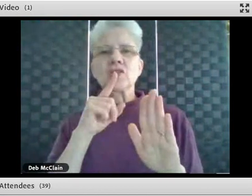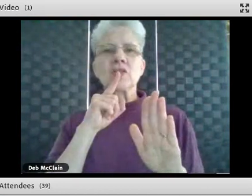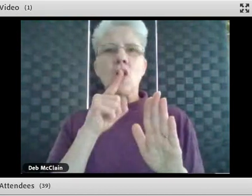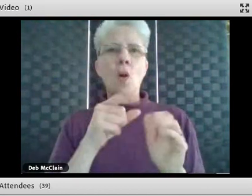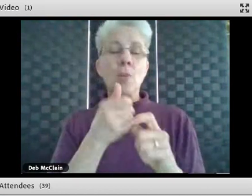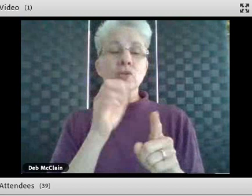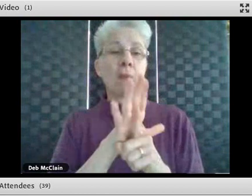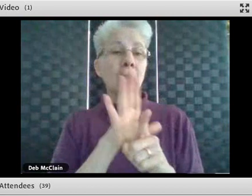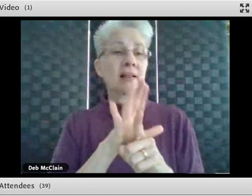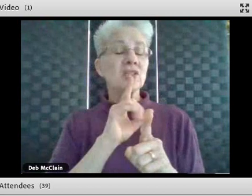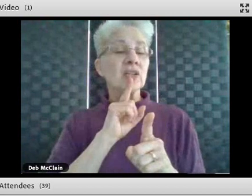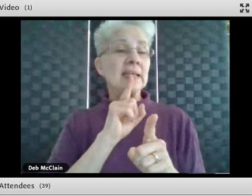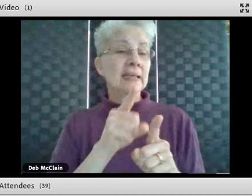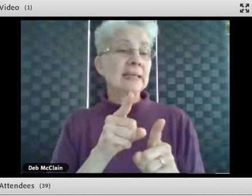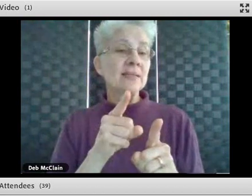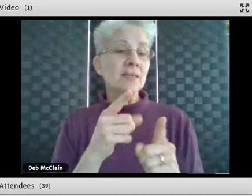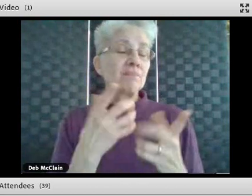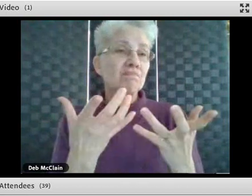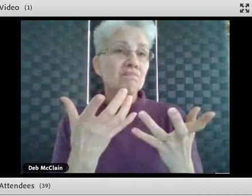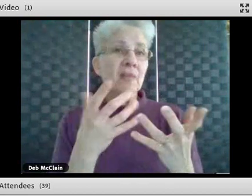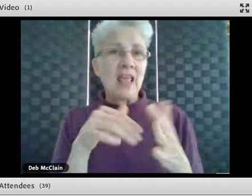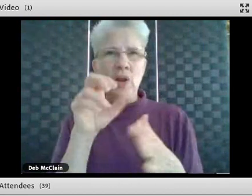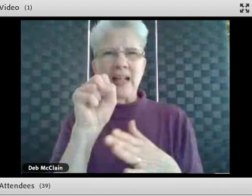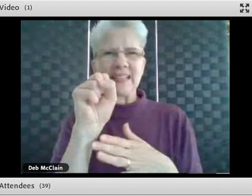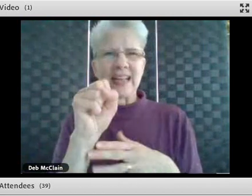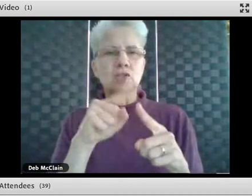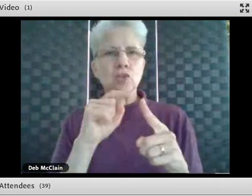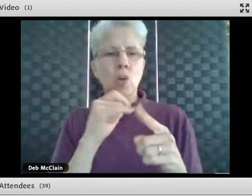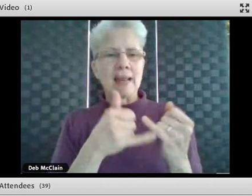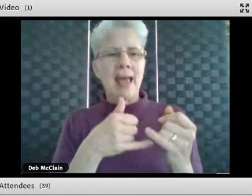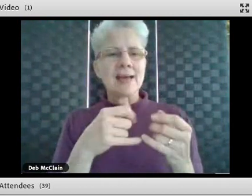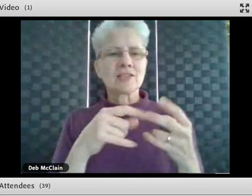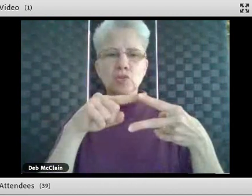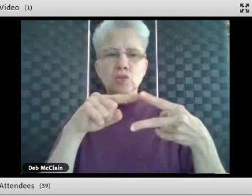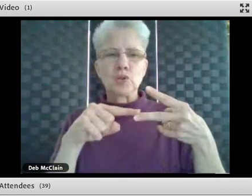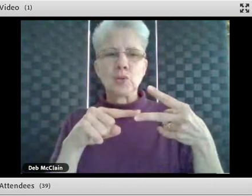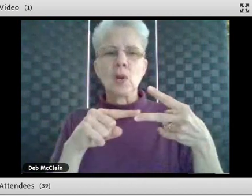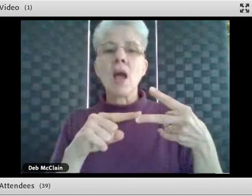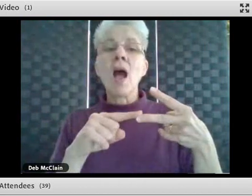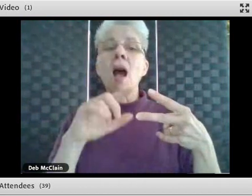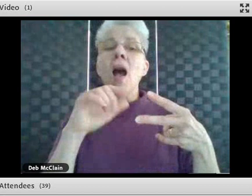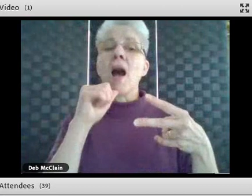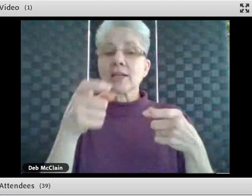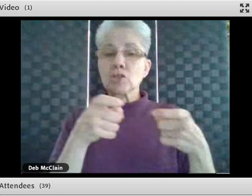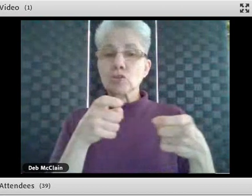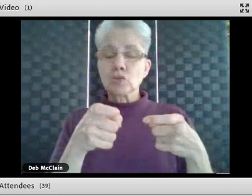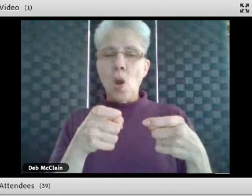classification schemes in the United States. For those, those last two, uncontrolled and classification, we're setting those aside for now